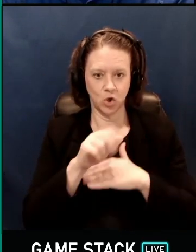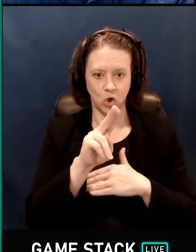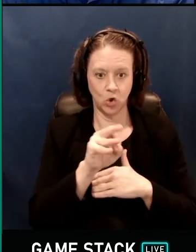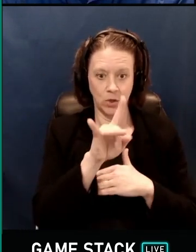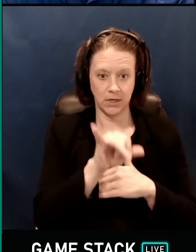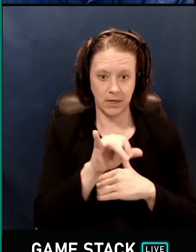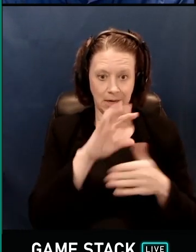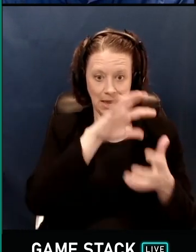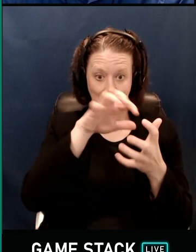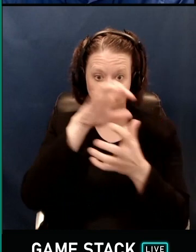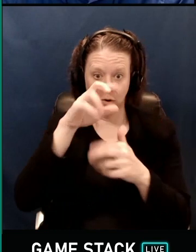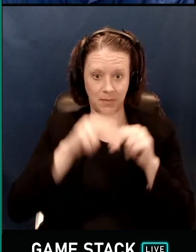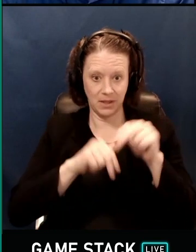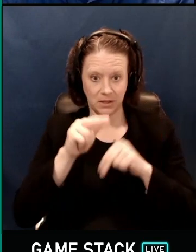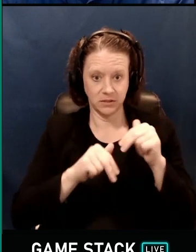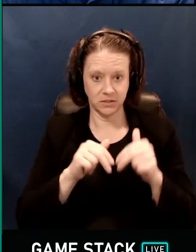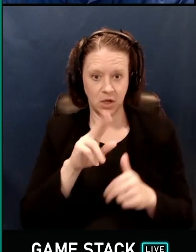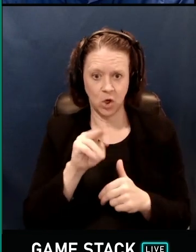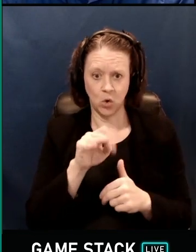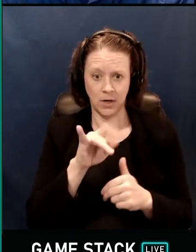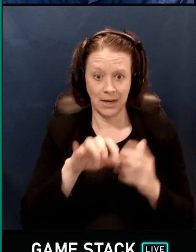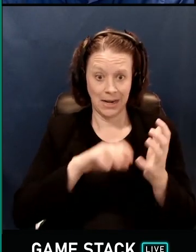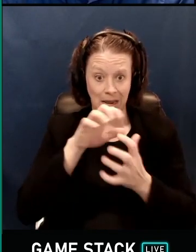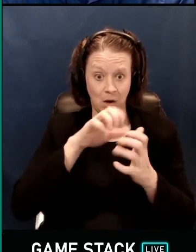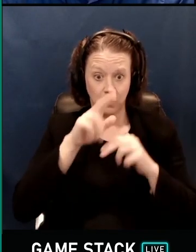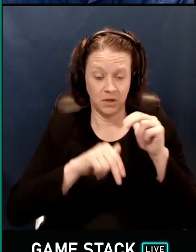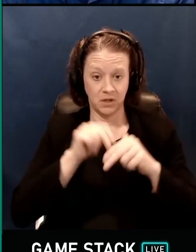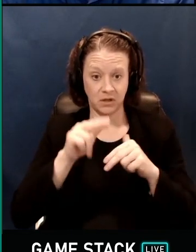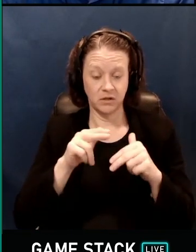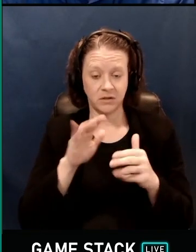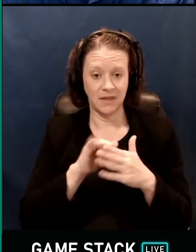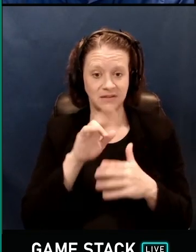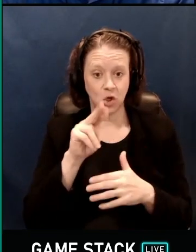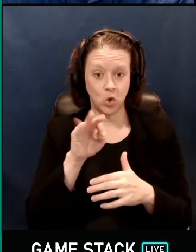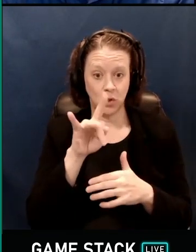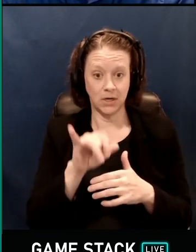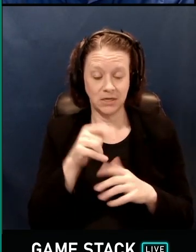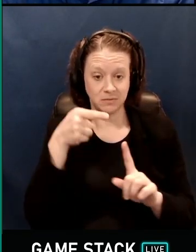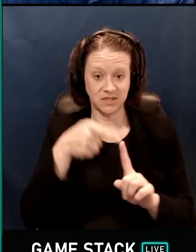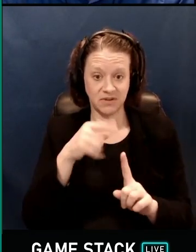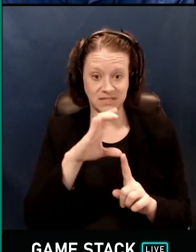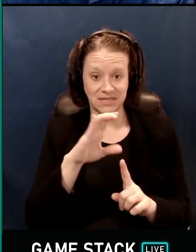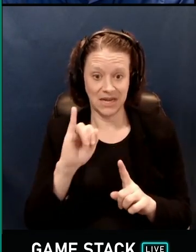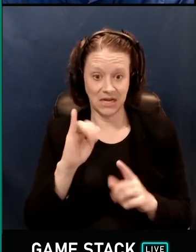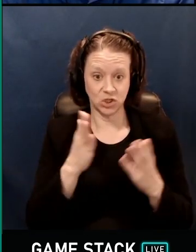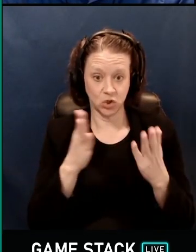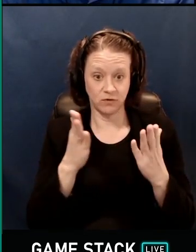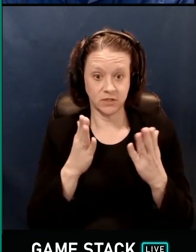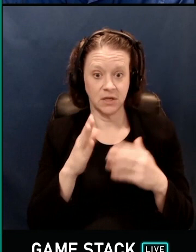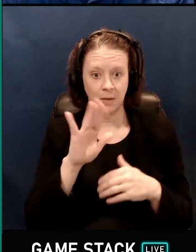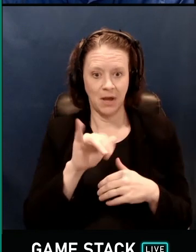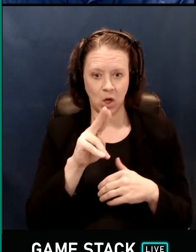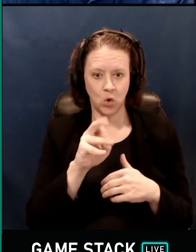Unity Cloud Build is a Unity specific CI service by Unity Technologies.